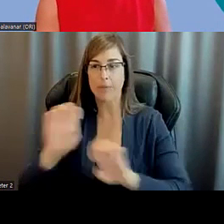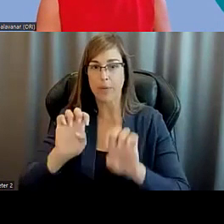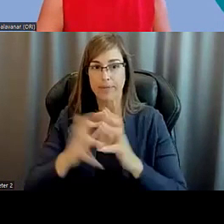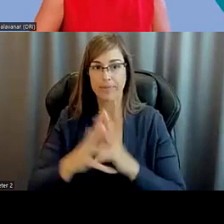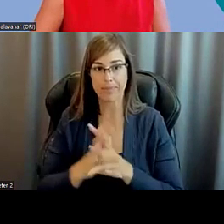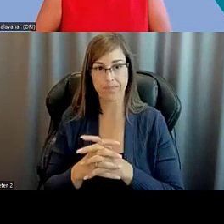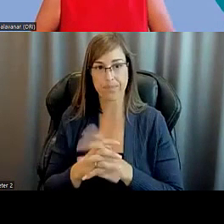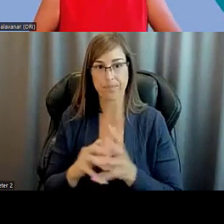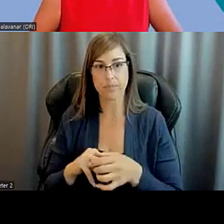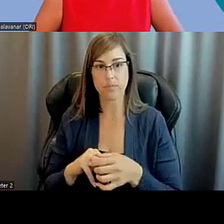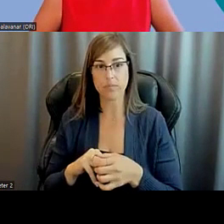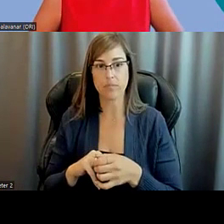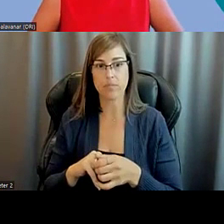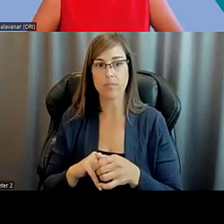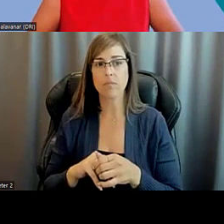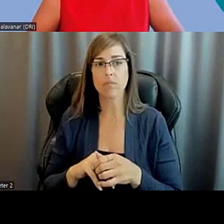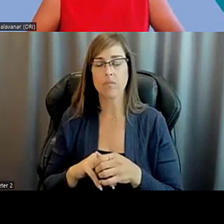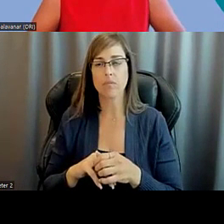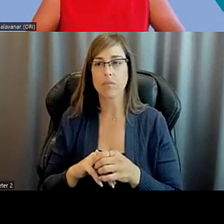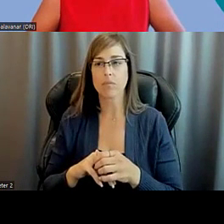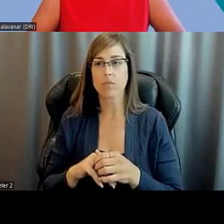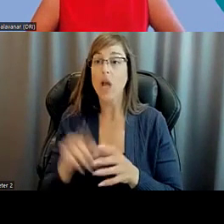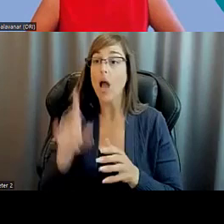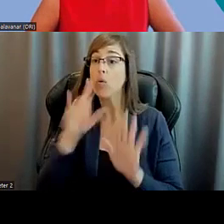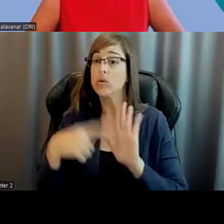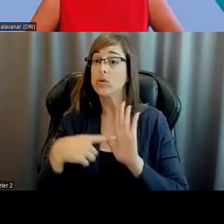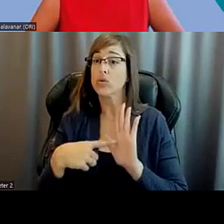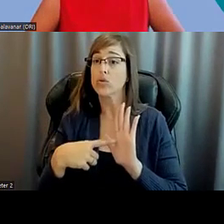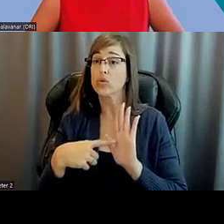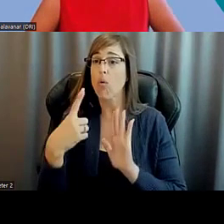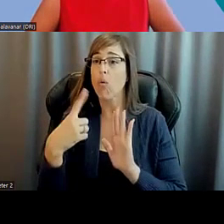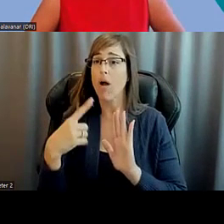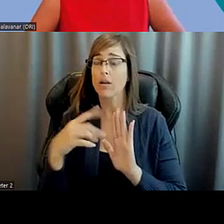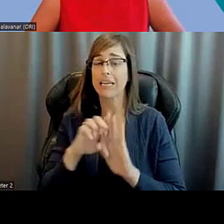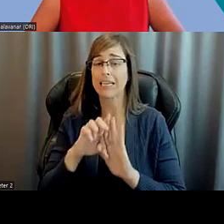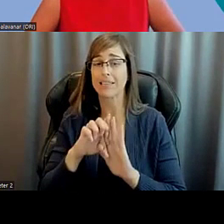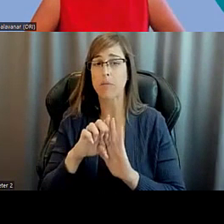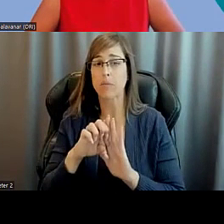And I'll show you one example quickly on a clinical study.